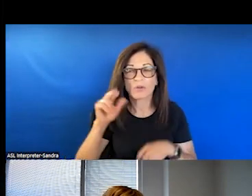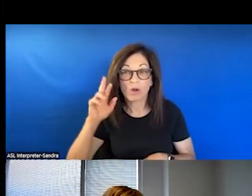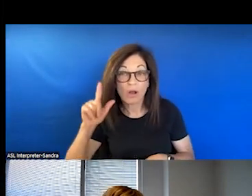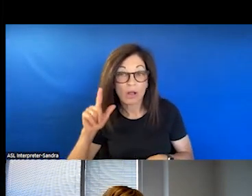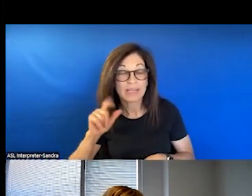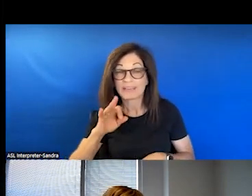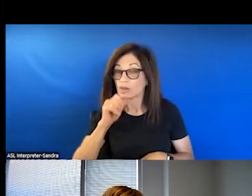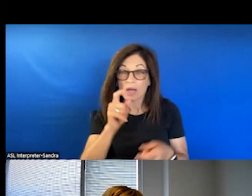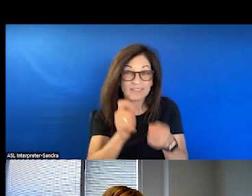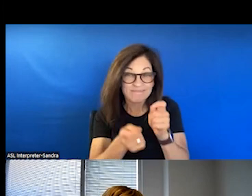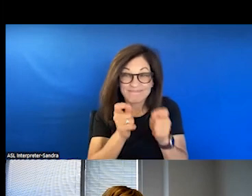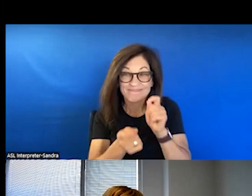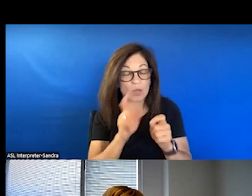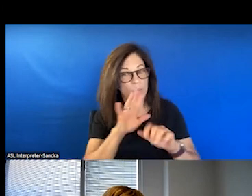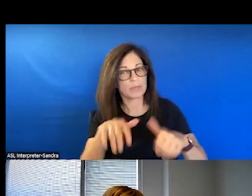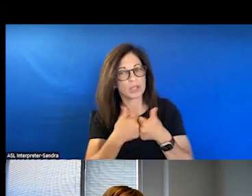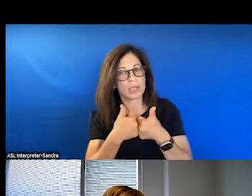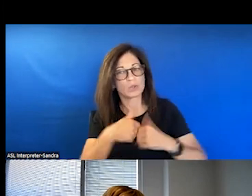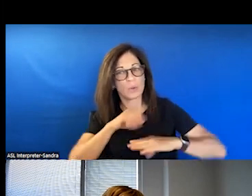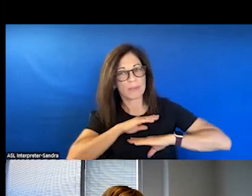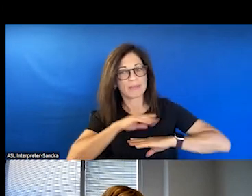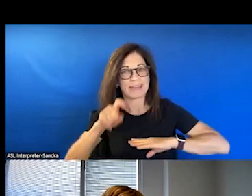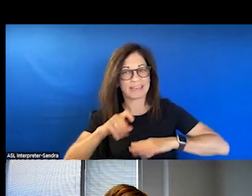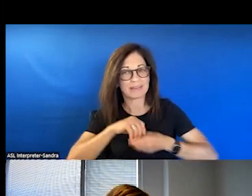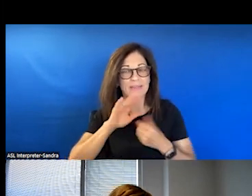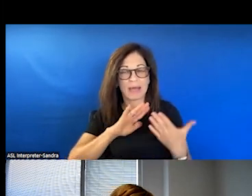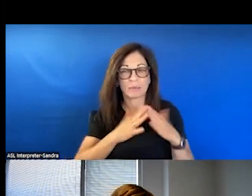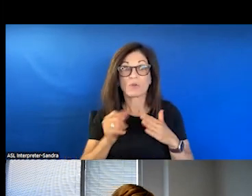BE REALLY CHALLENGING TO MEET THE NEEDS OF THE COMMUNITY. SO DRIVE TIME IS ONE OF THE INFLUENCED